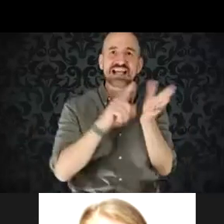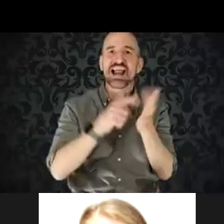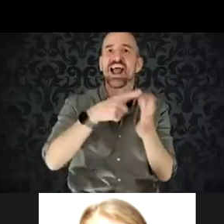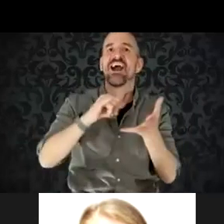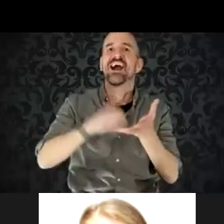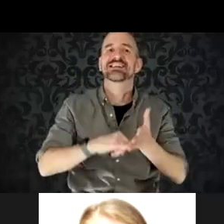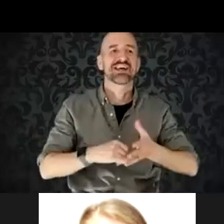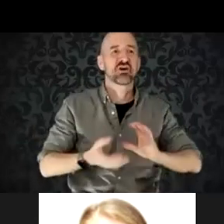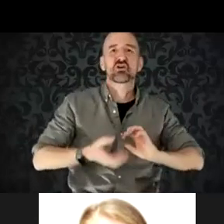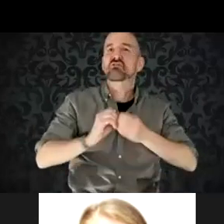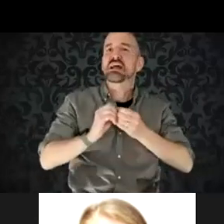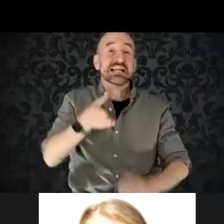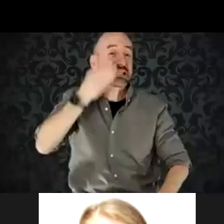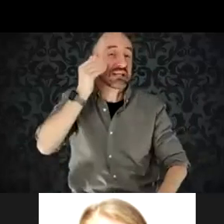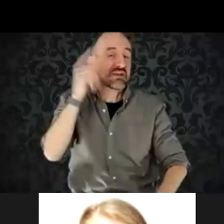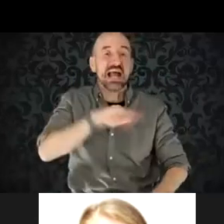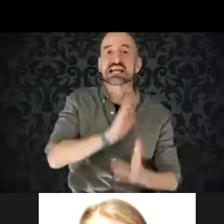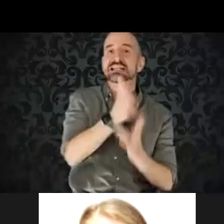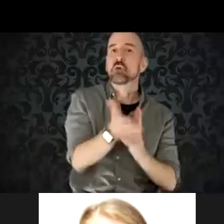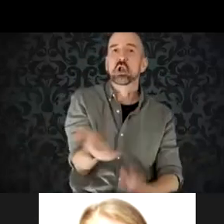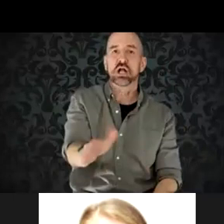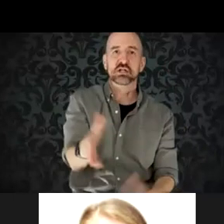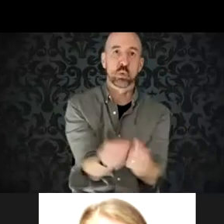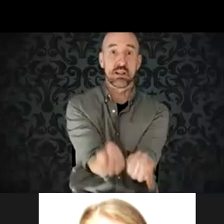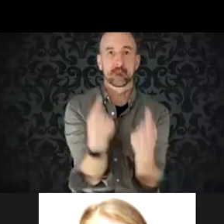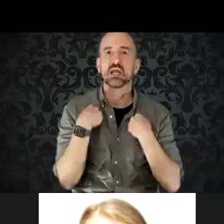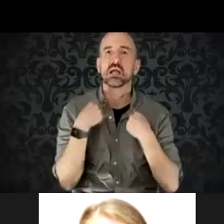have no idea what it does. But it is working its magic!